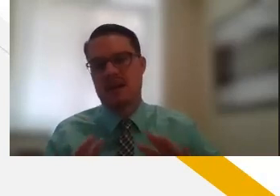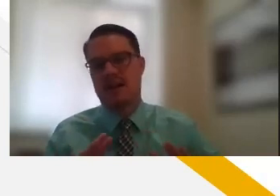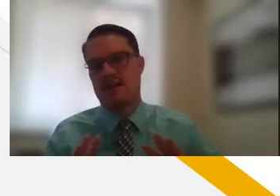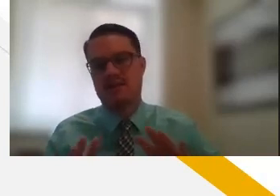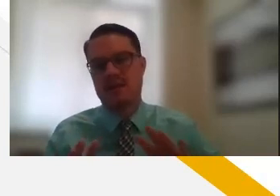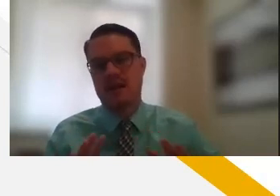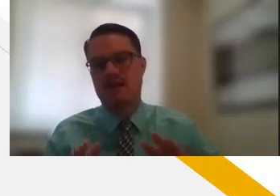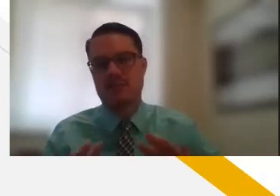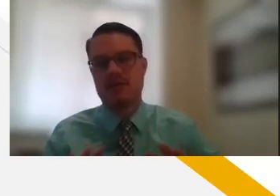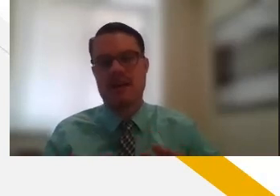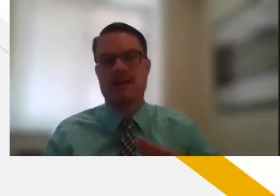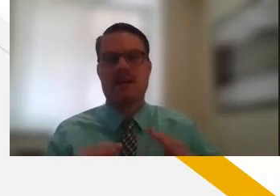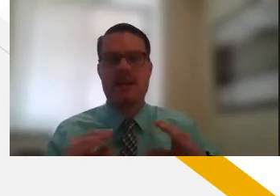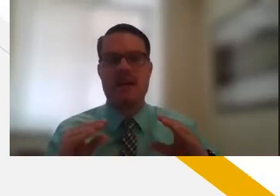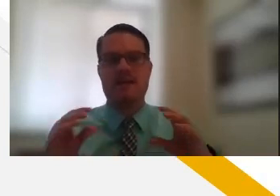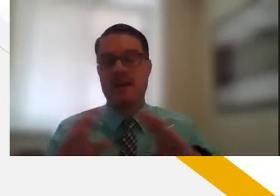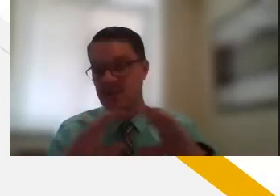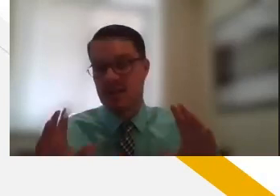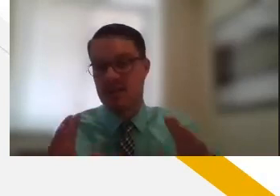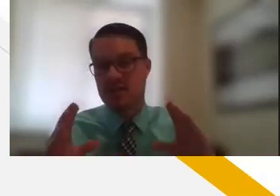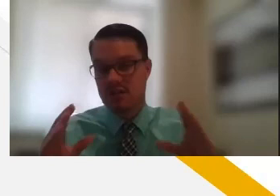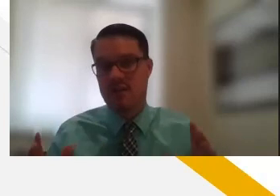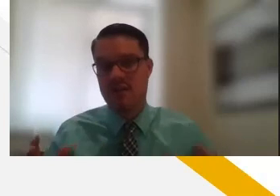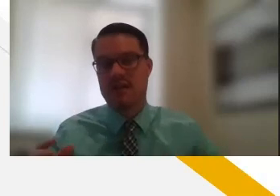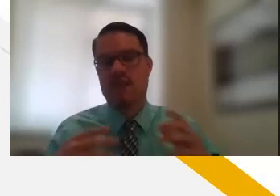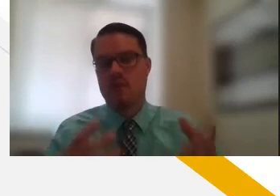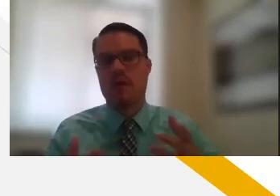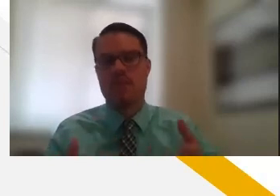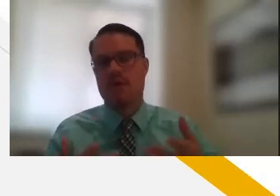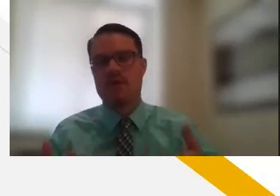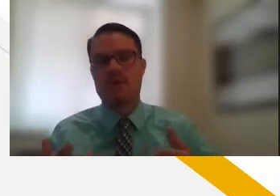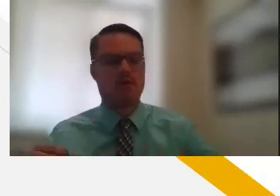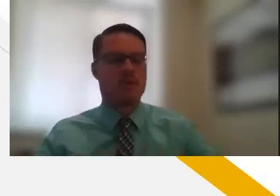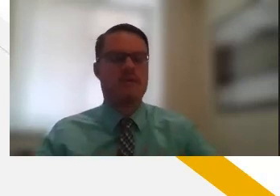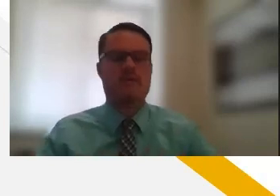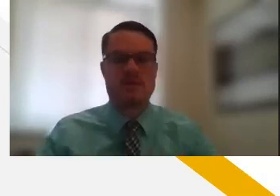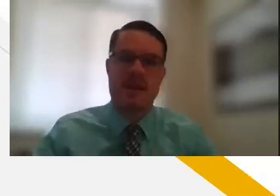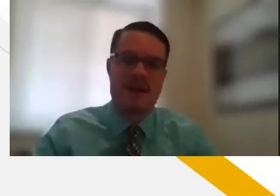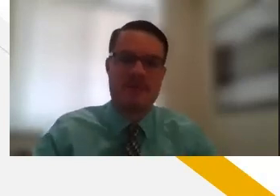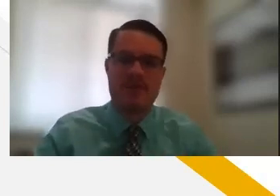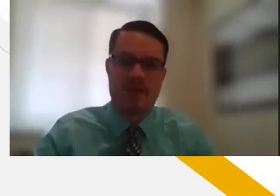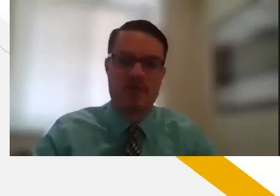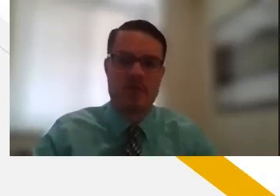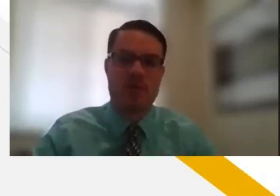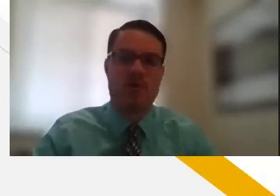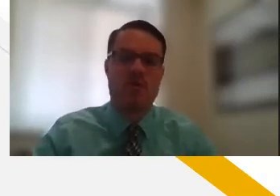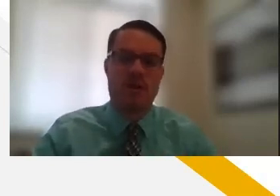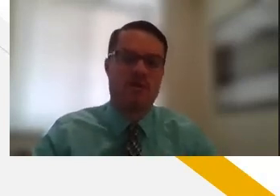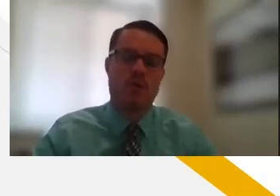kind of interplay and an education generally, and where it might be right for someone to have a 504 plan